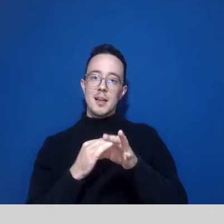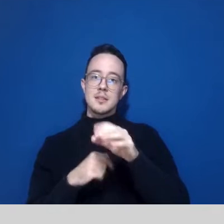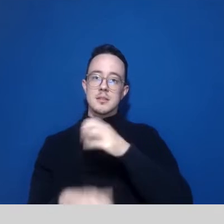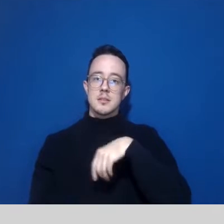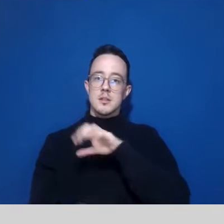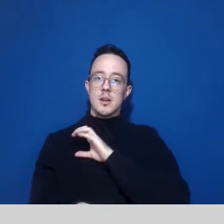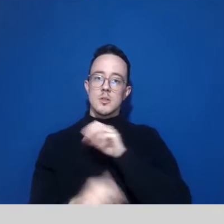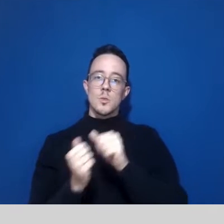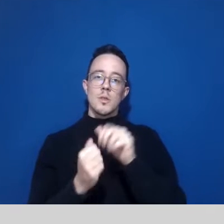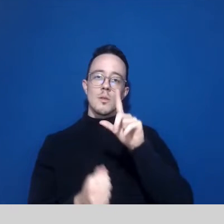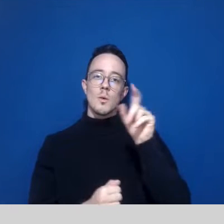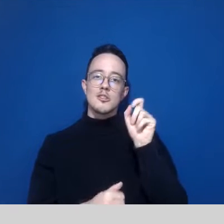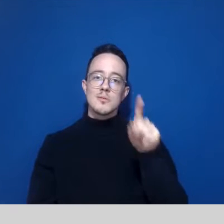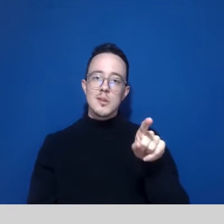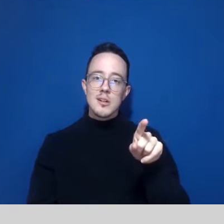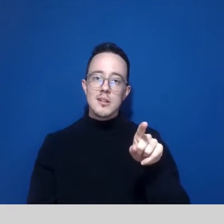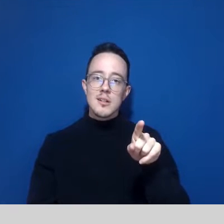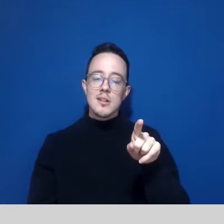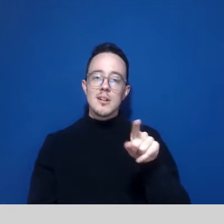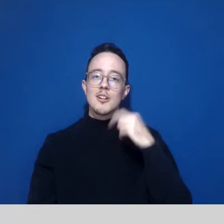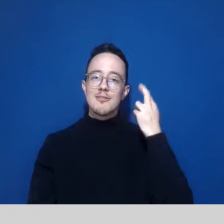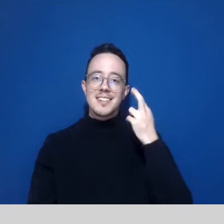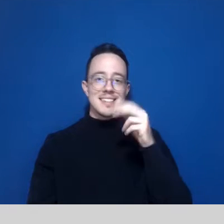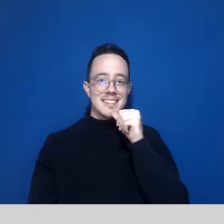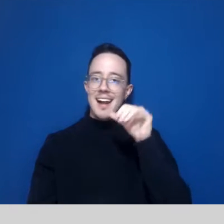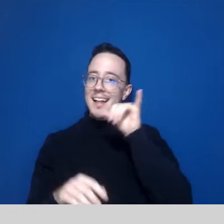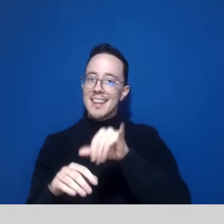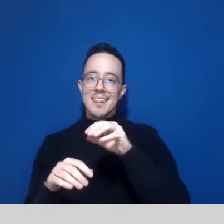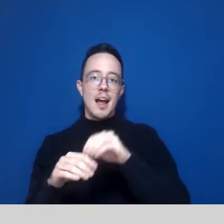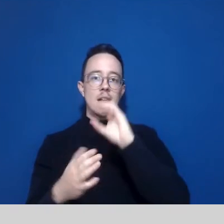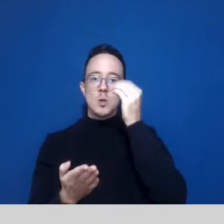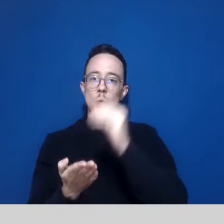because the Š character is not contained